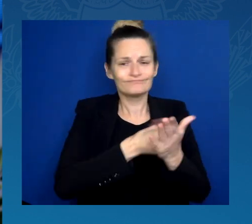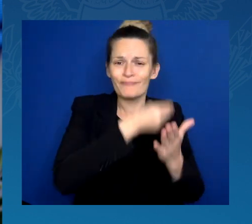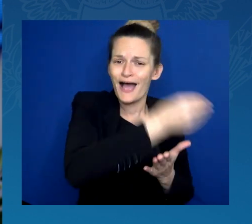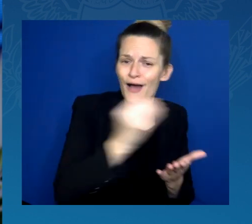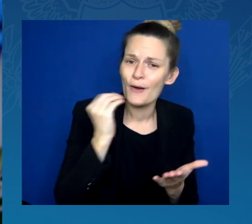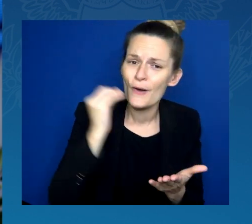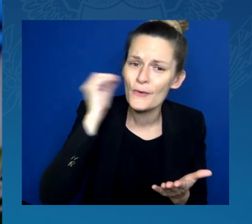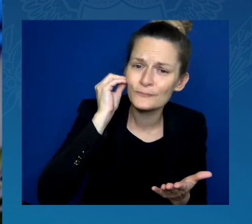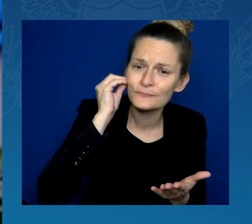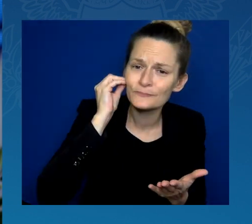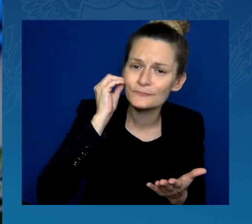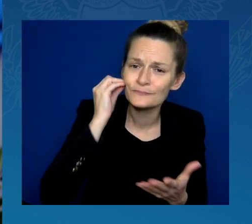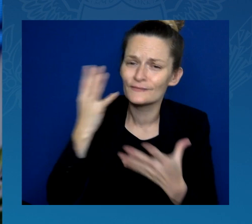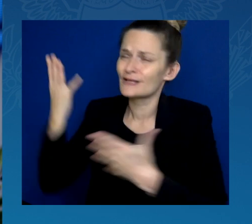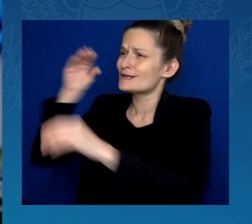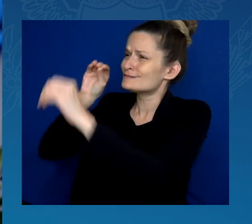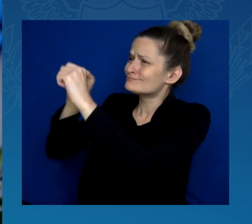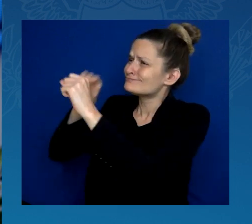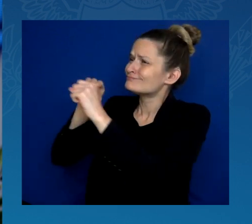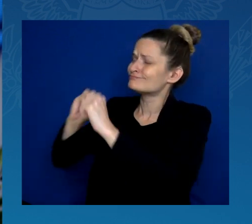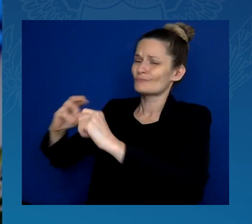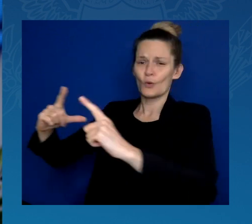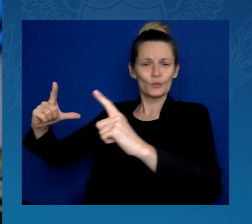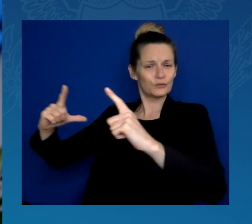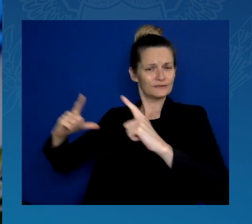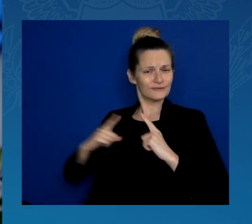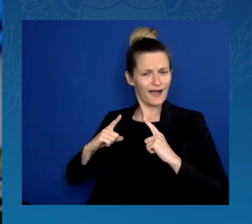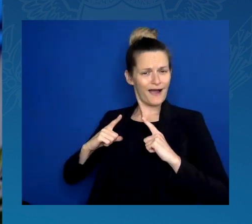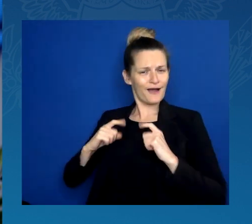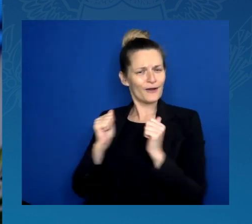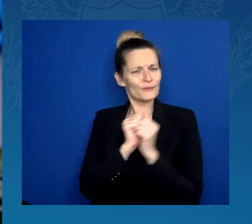You -- -- you did that.